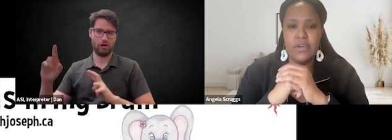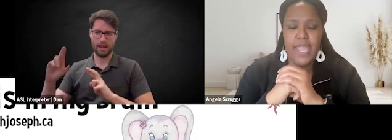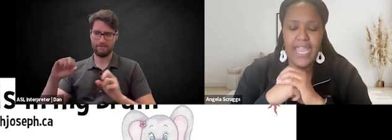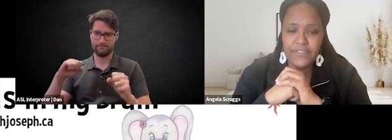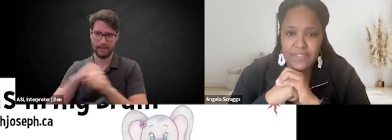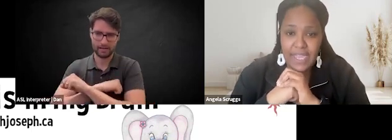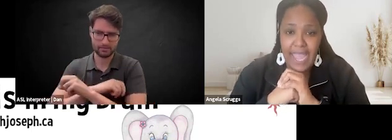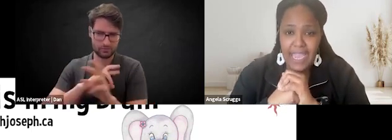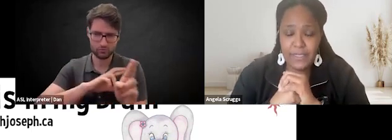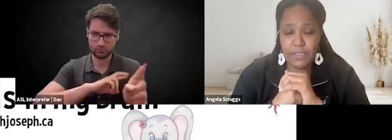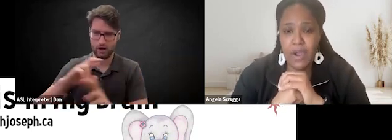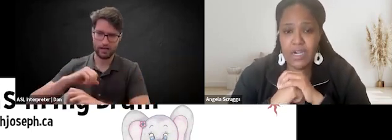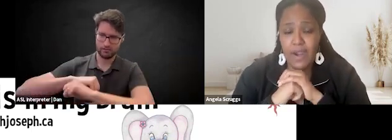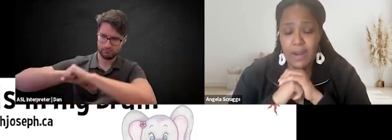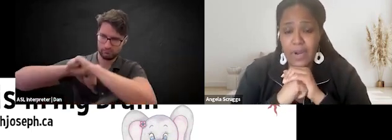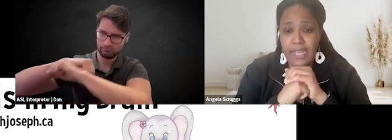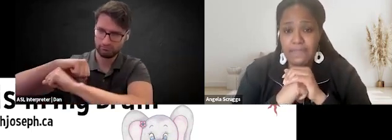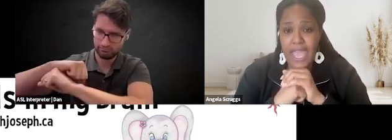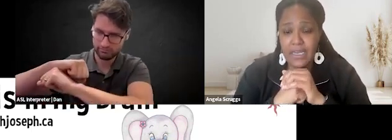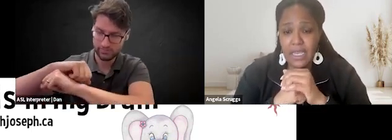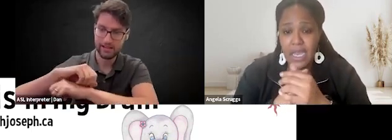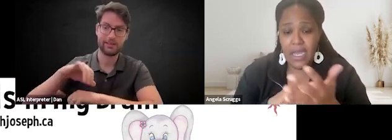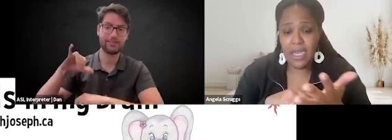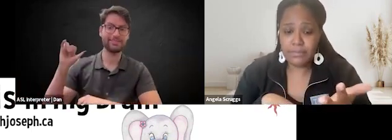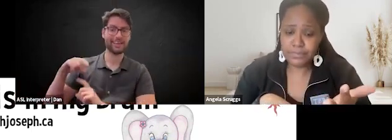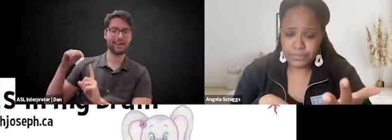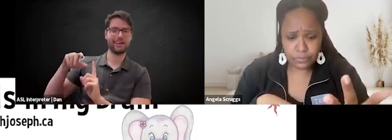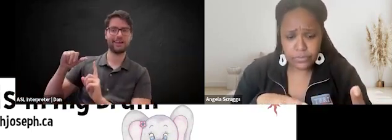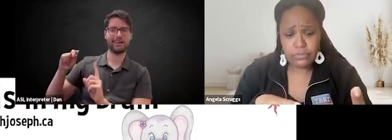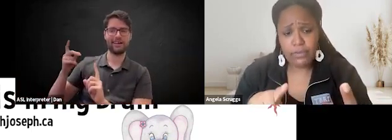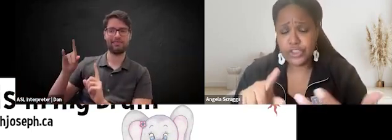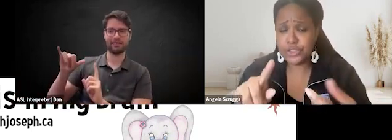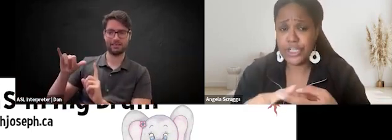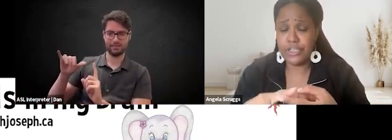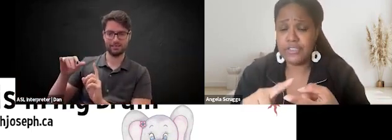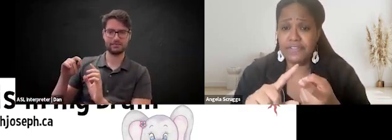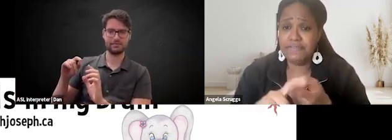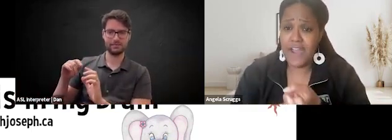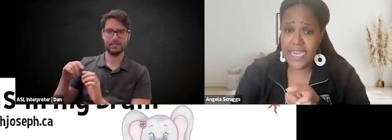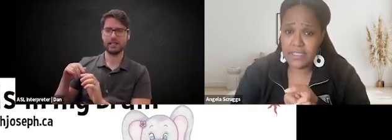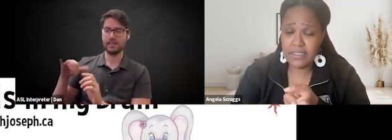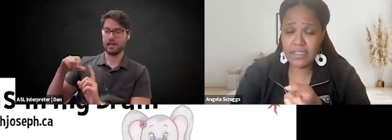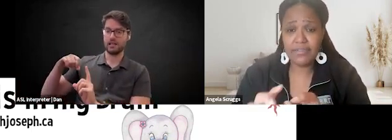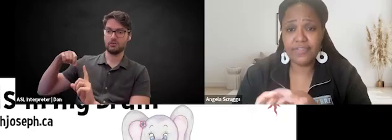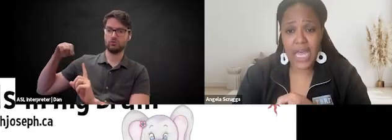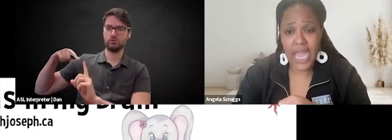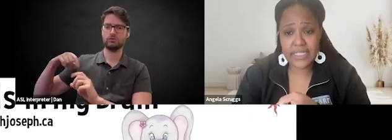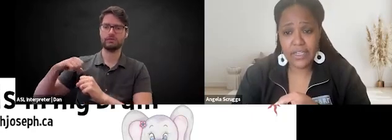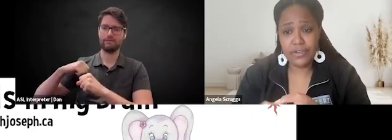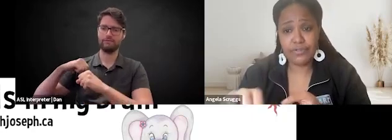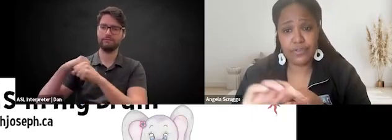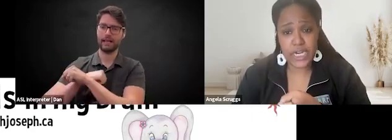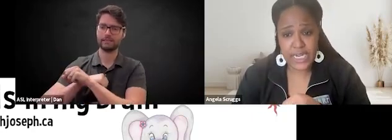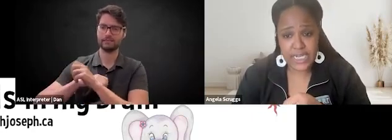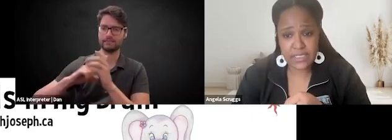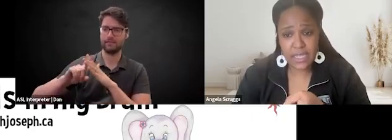So Anthony the ape is the part of our brain that, um... triggers the fight, flight, freeze.